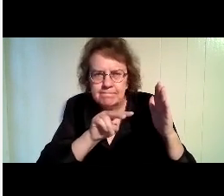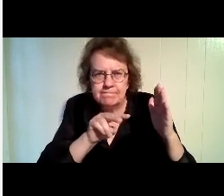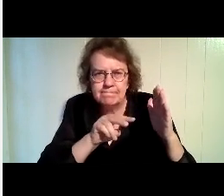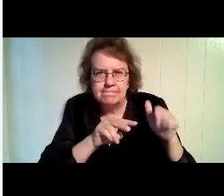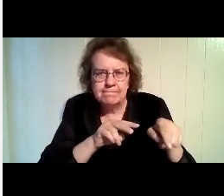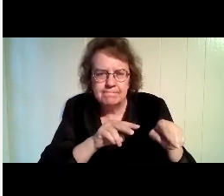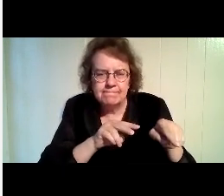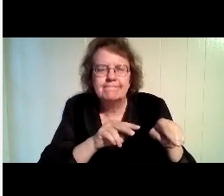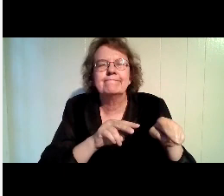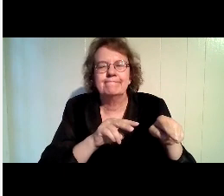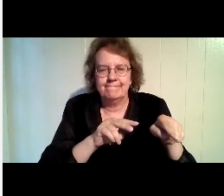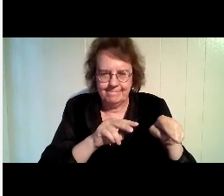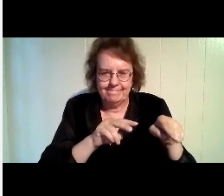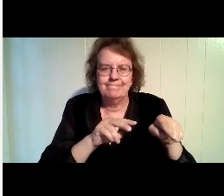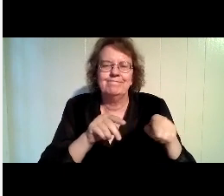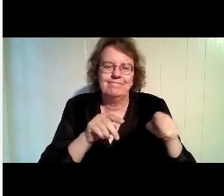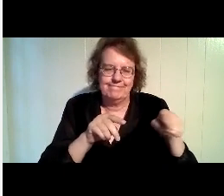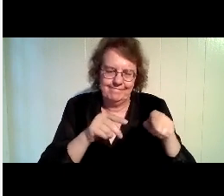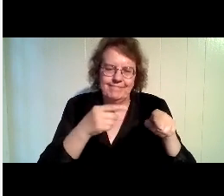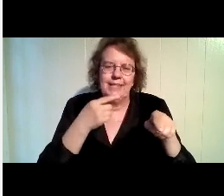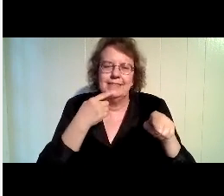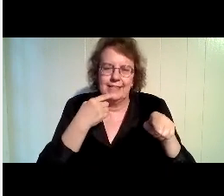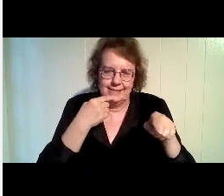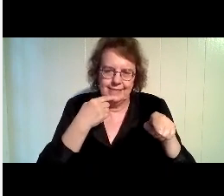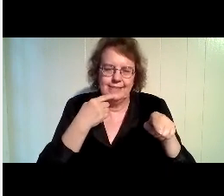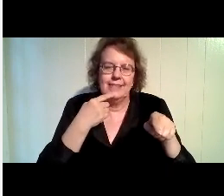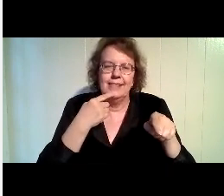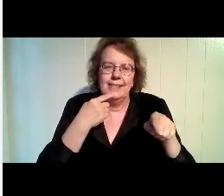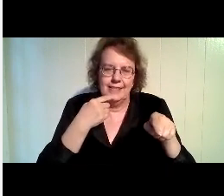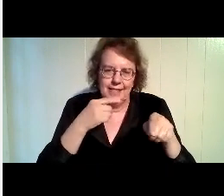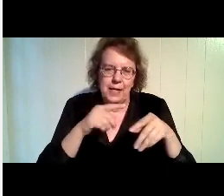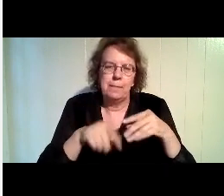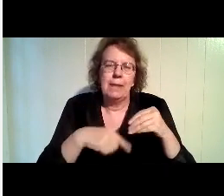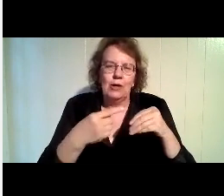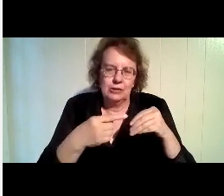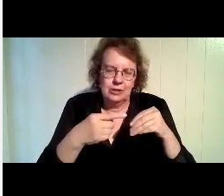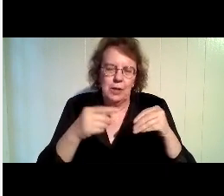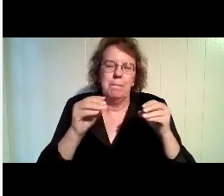And I could see right there in the bottom text about it's being a more accessible presentation.